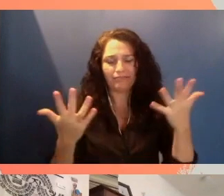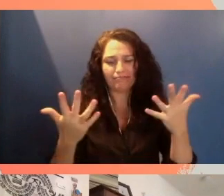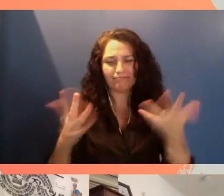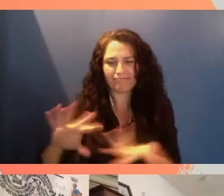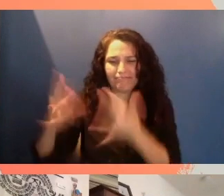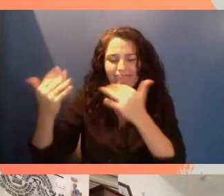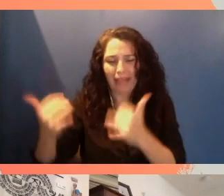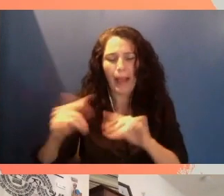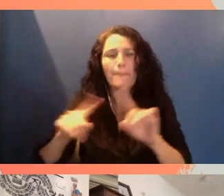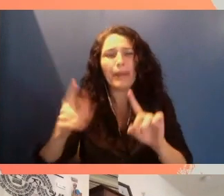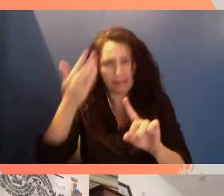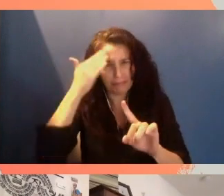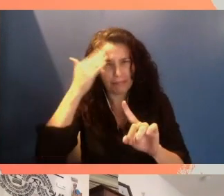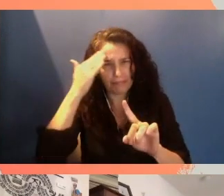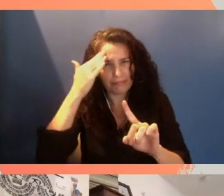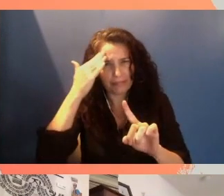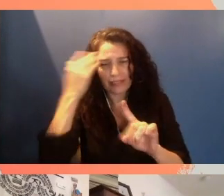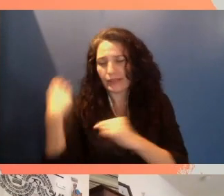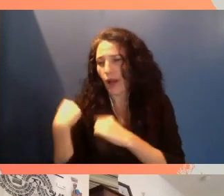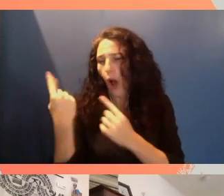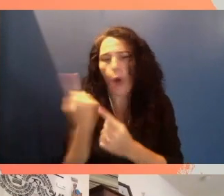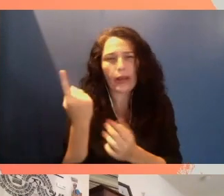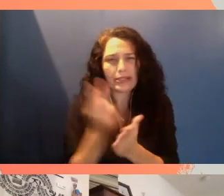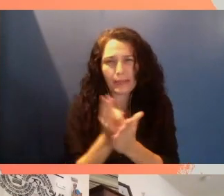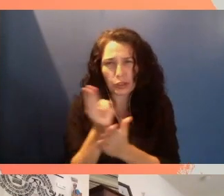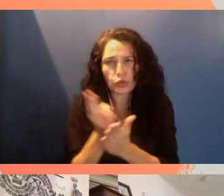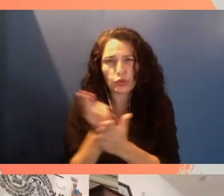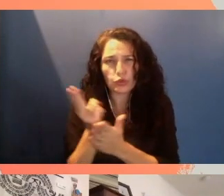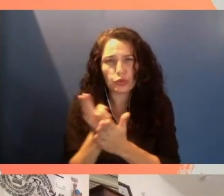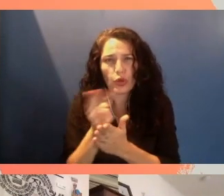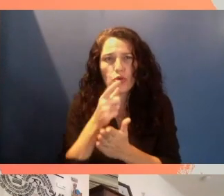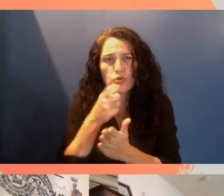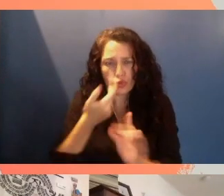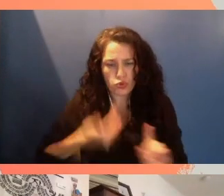that's gonna be true and has always been true of who we are. So I ,